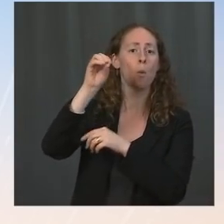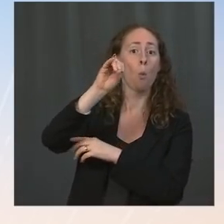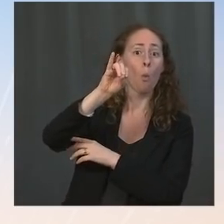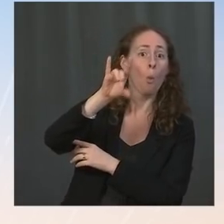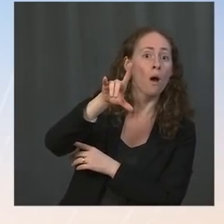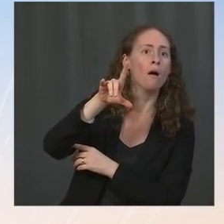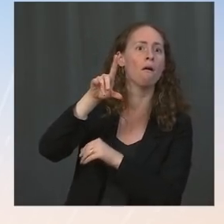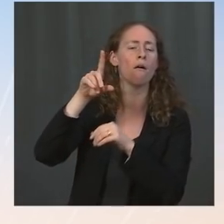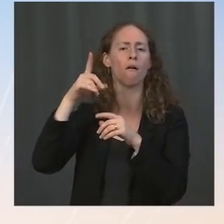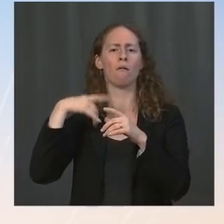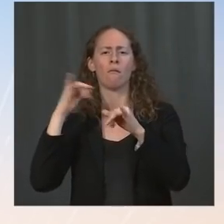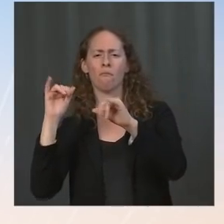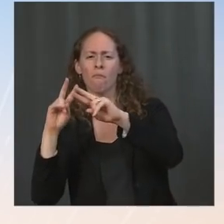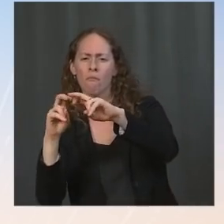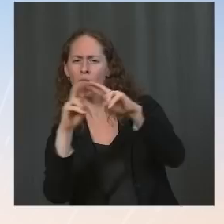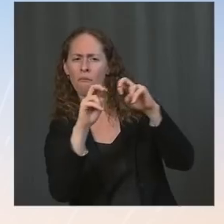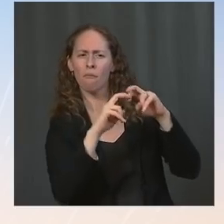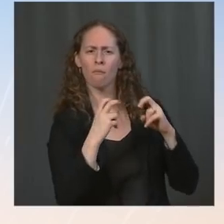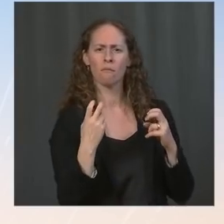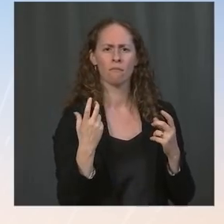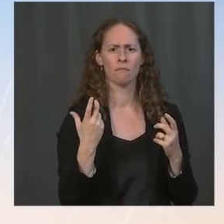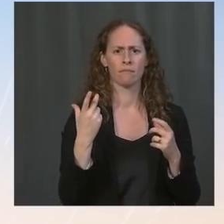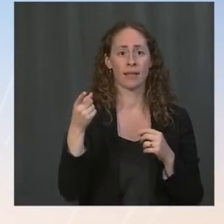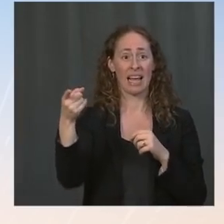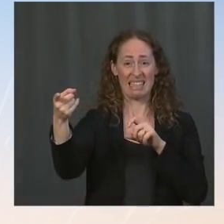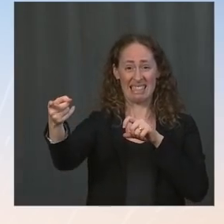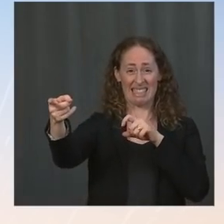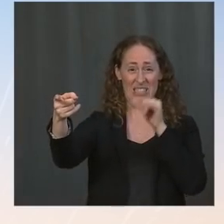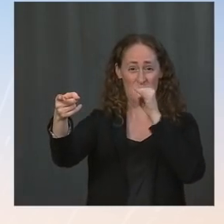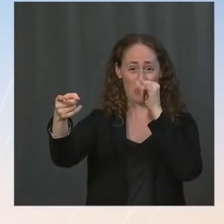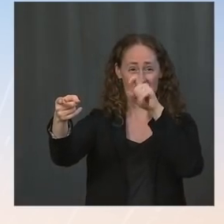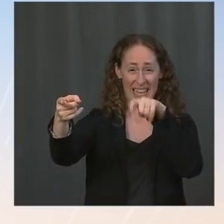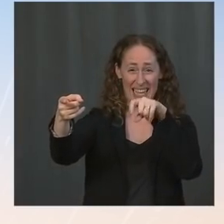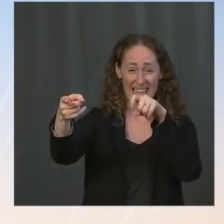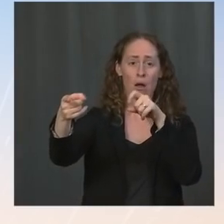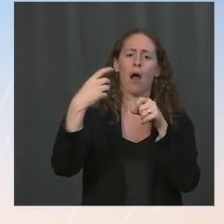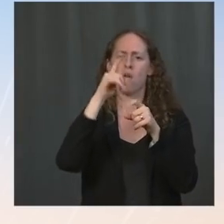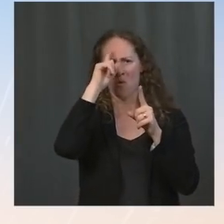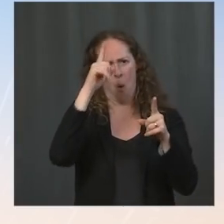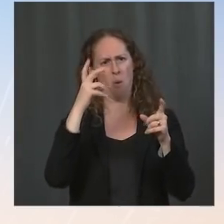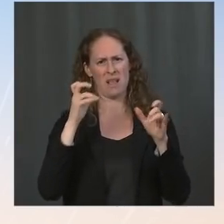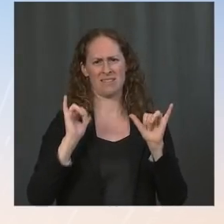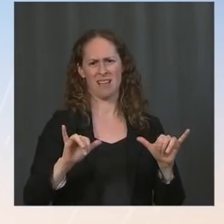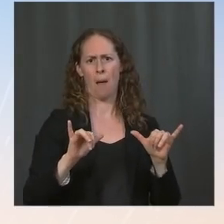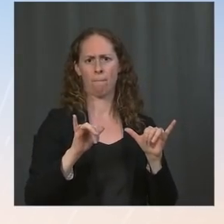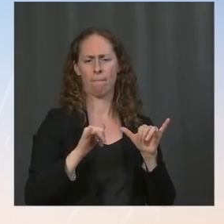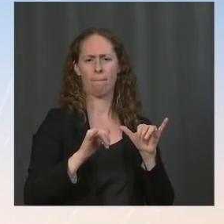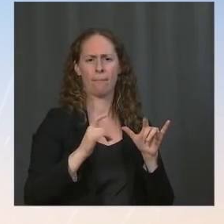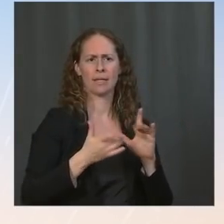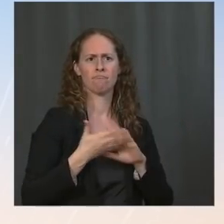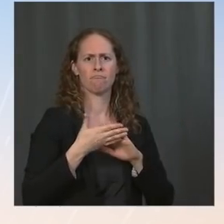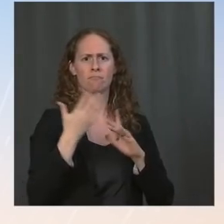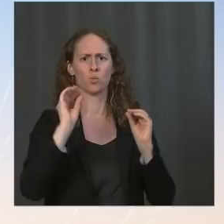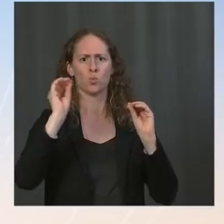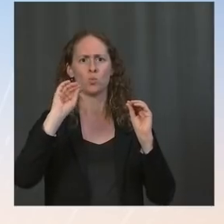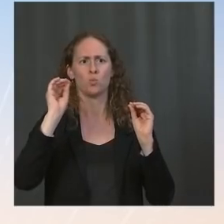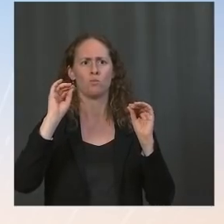and what needs exist to ensure the supply of transportation fuel. We have not made that assessment at this point in time, but we do have those authorities should they be needed.